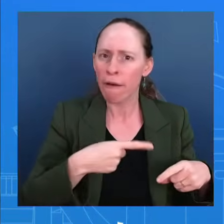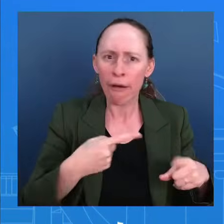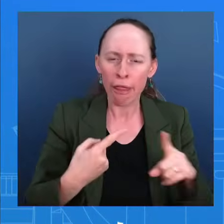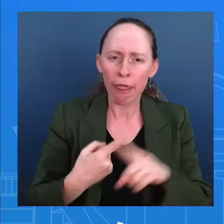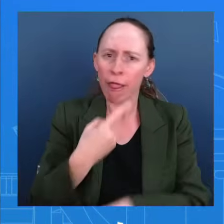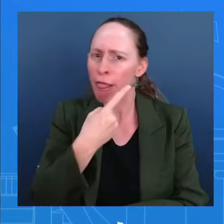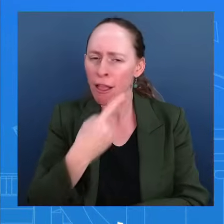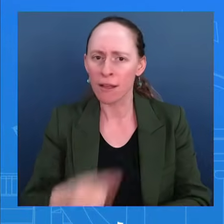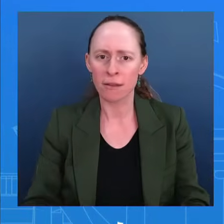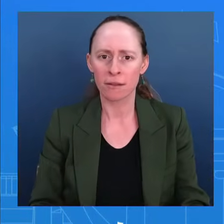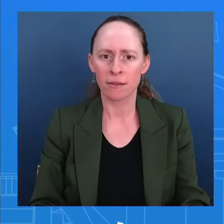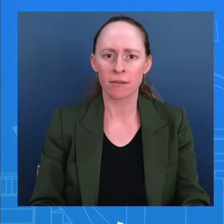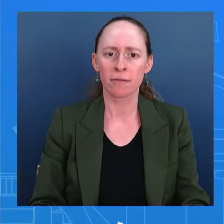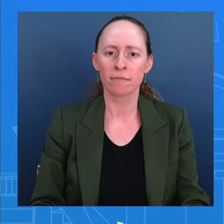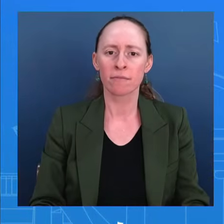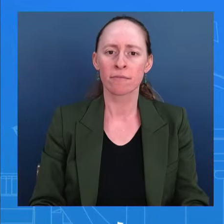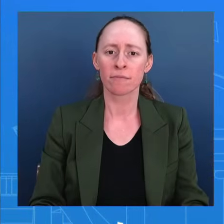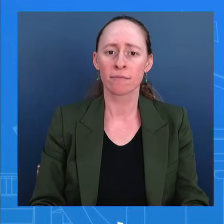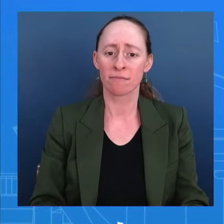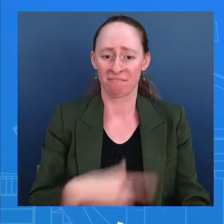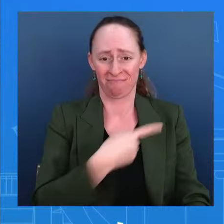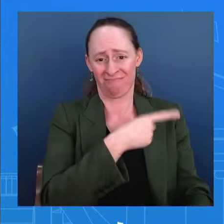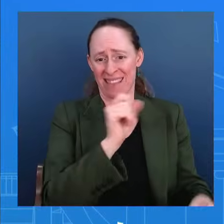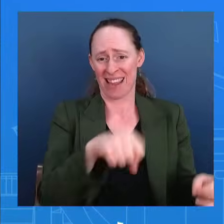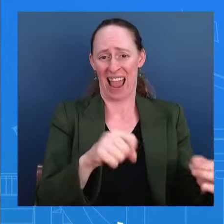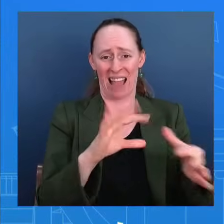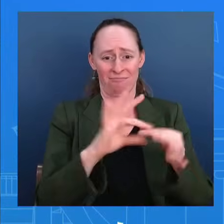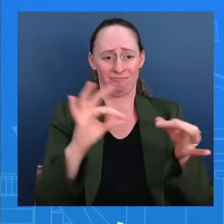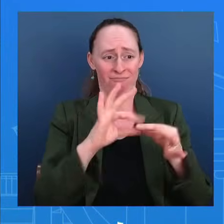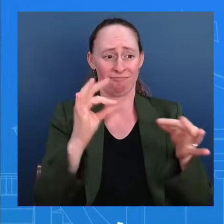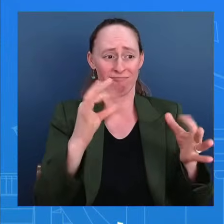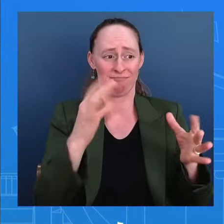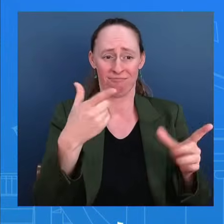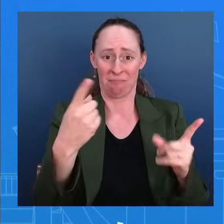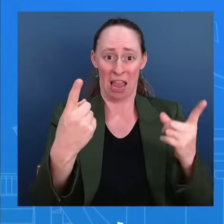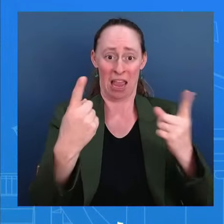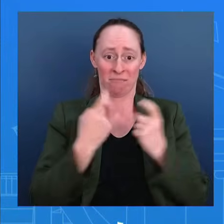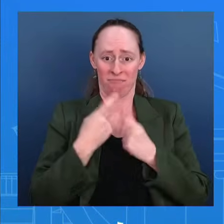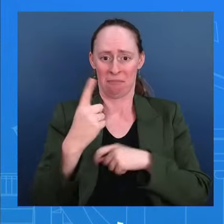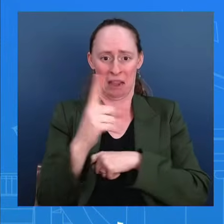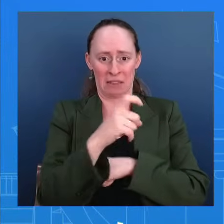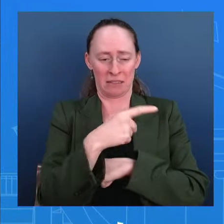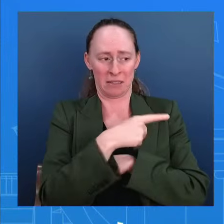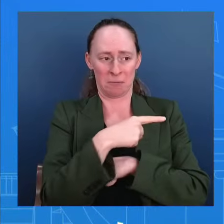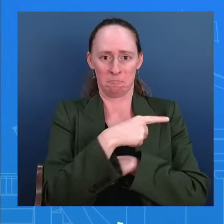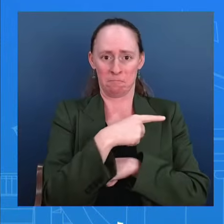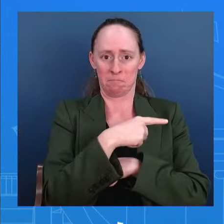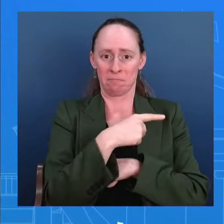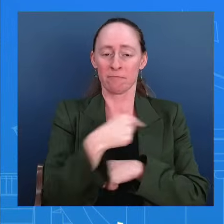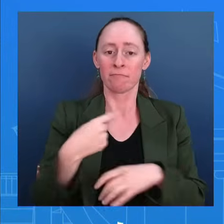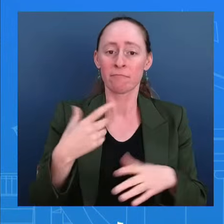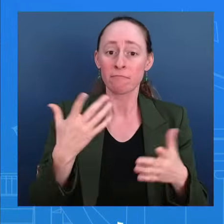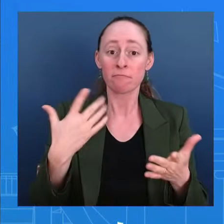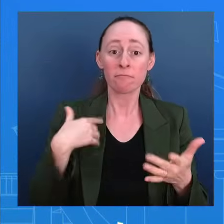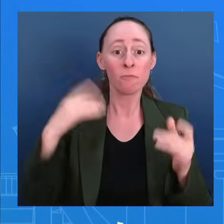and the actions that he's took. That is for him to speak to. What I can speak to is what the president has done over the last three and a half years.